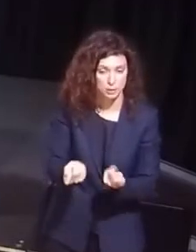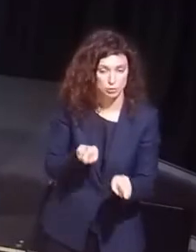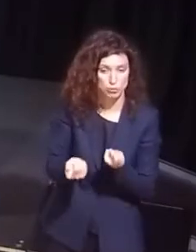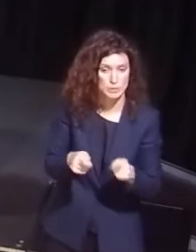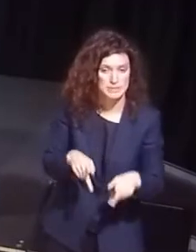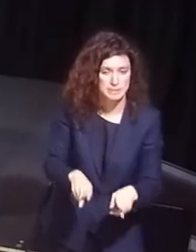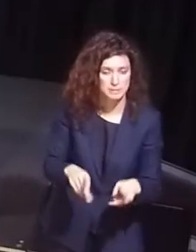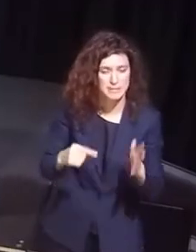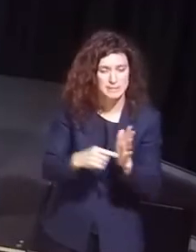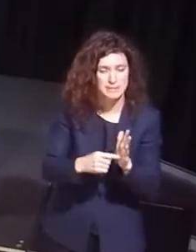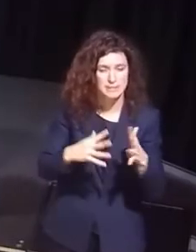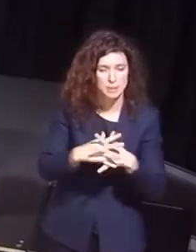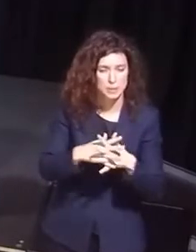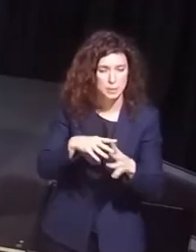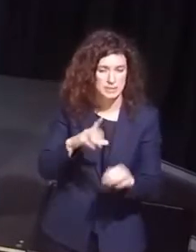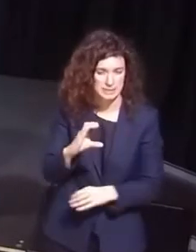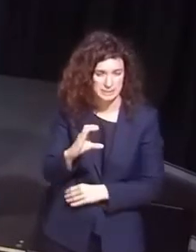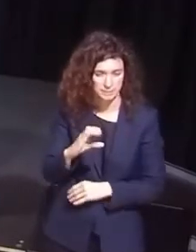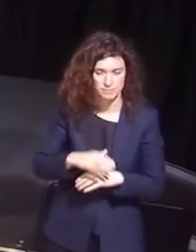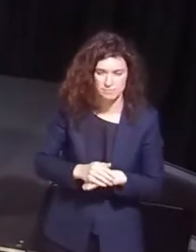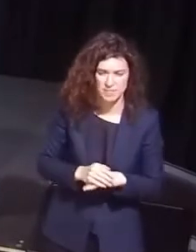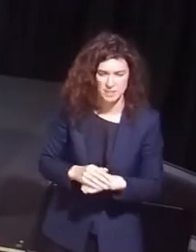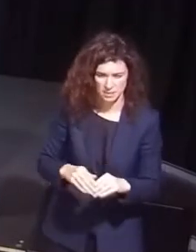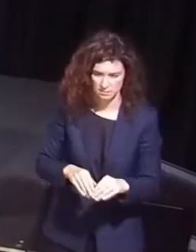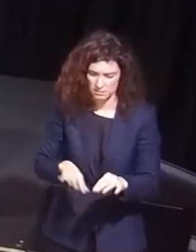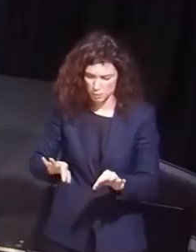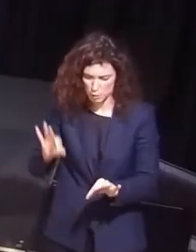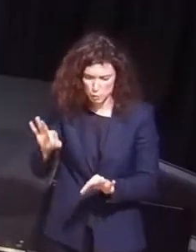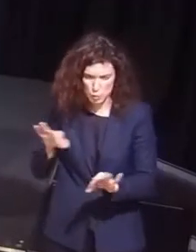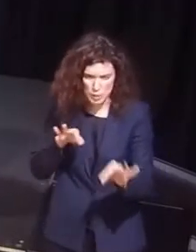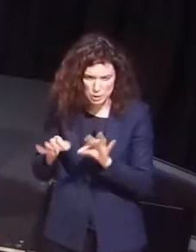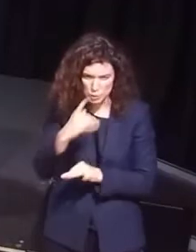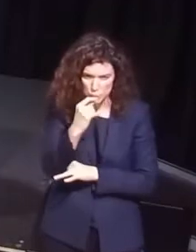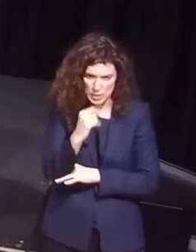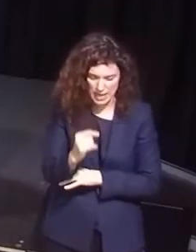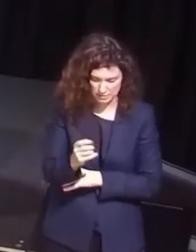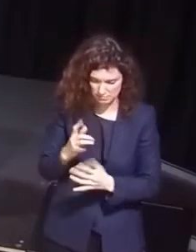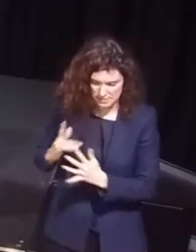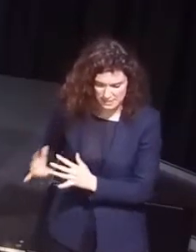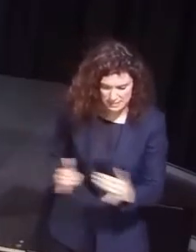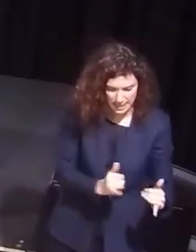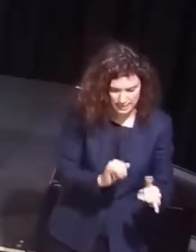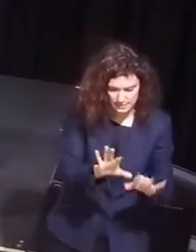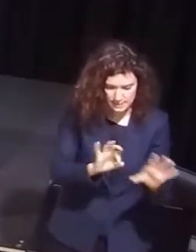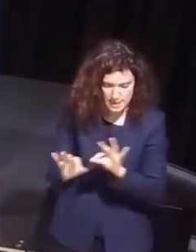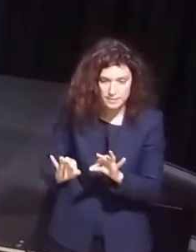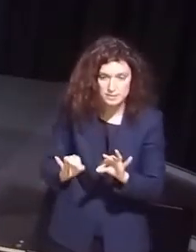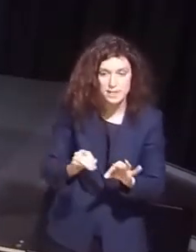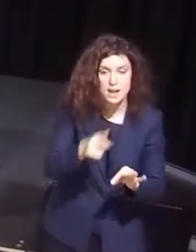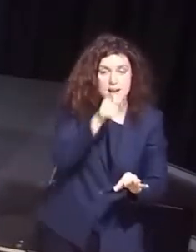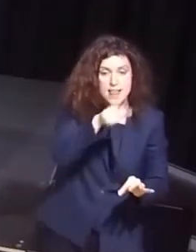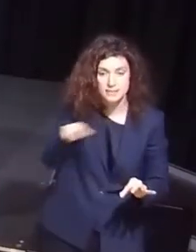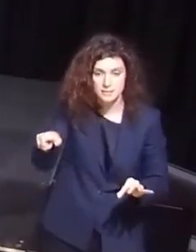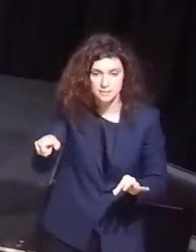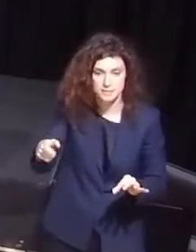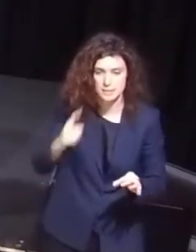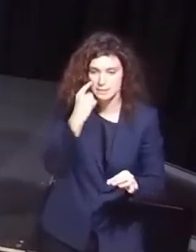One or more switches were enough to scan and select from a grid of letters and symbols to print out via an electric typewriter.